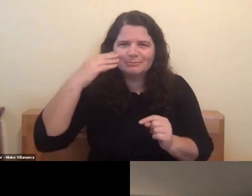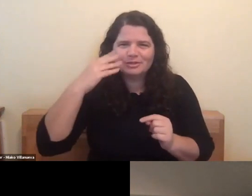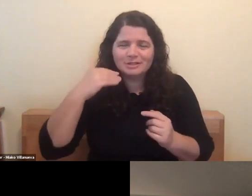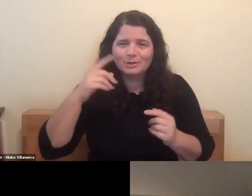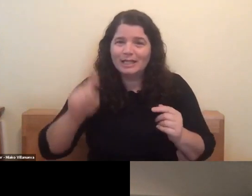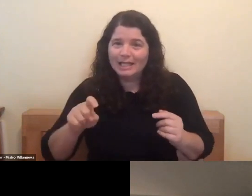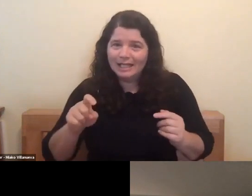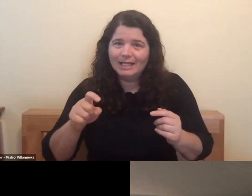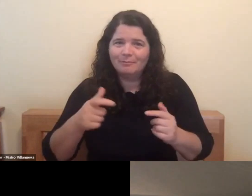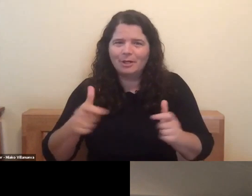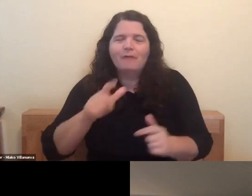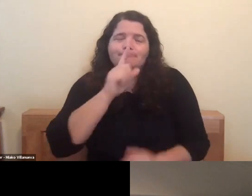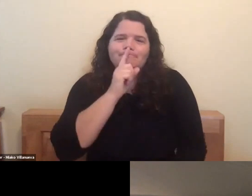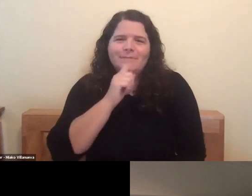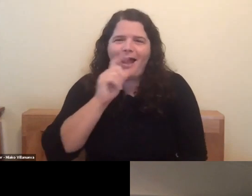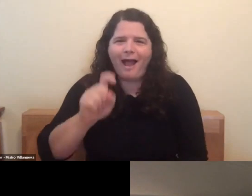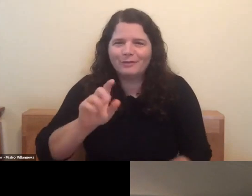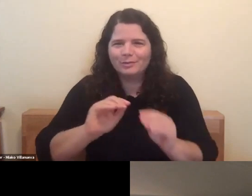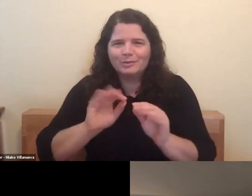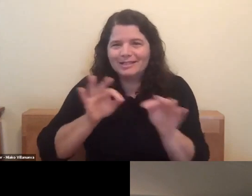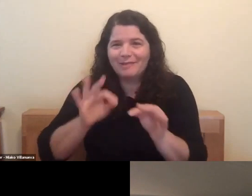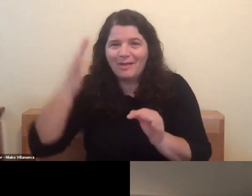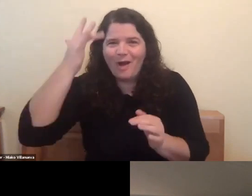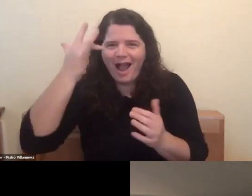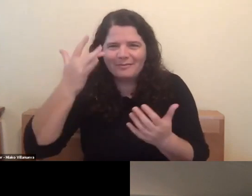explain why it could be totally arbitrary for example but in your own experience what were